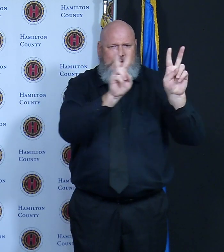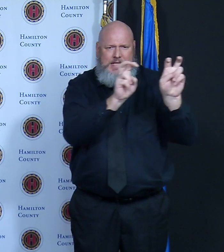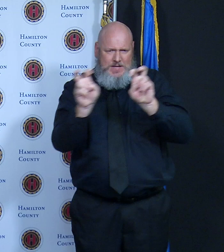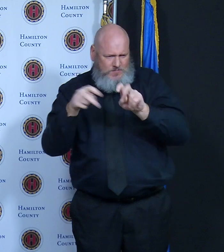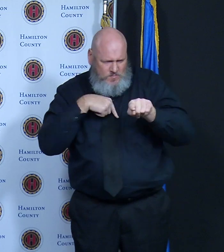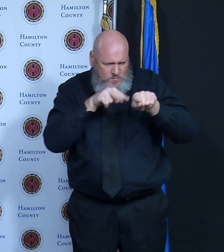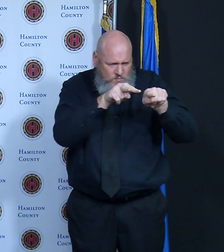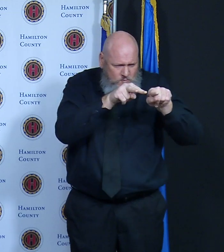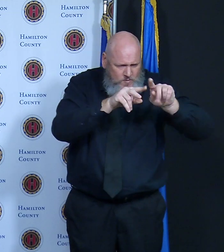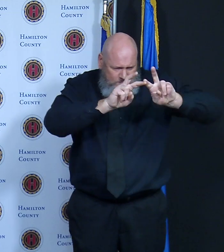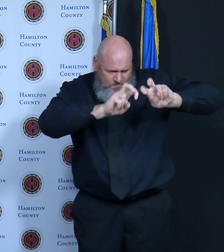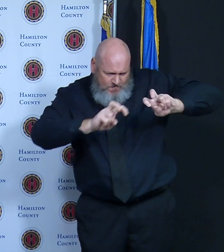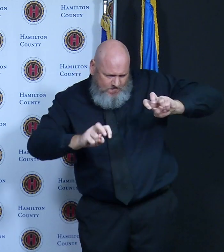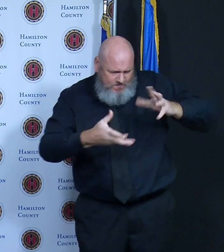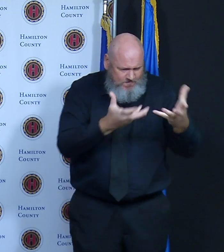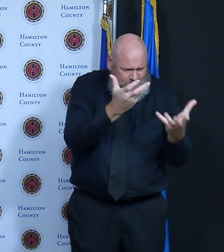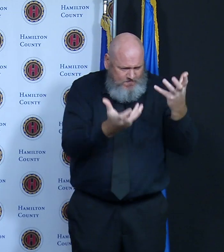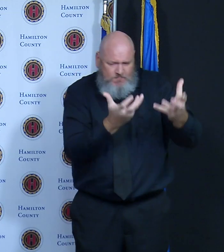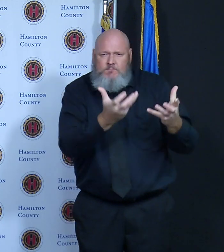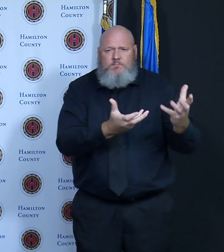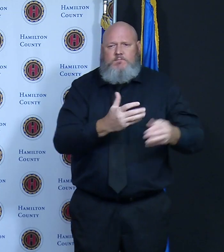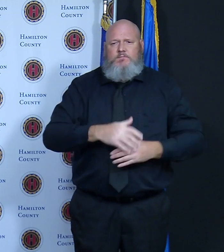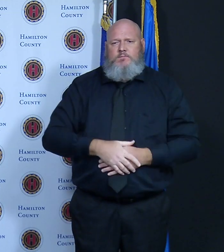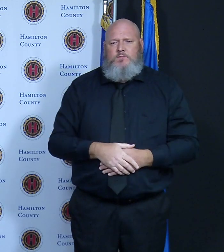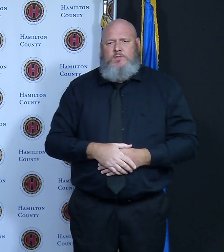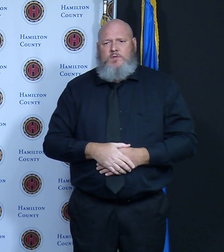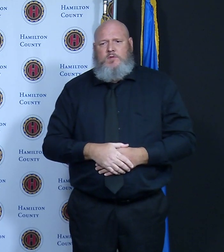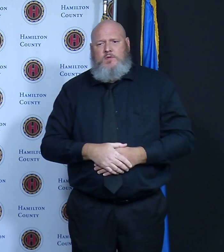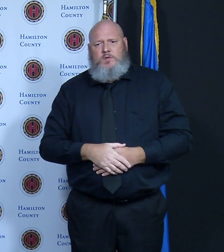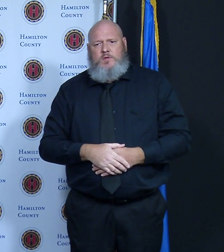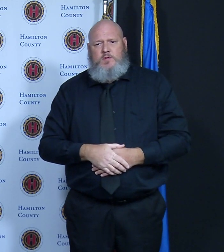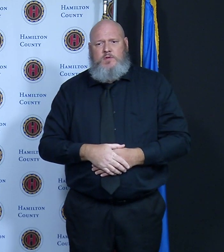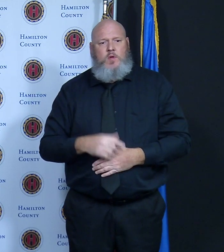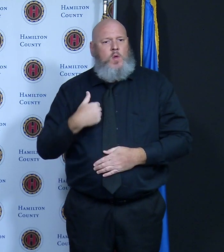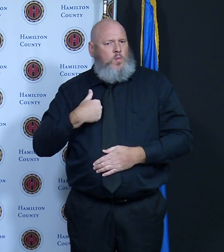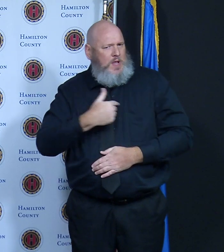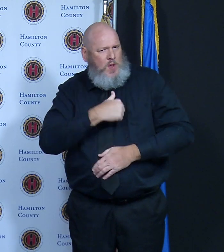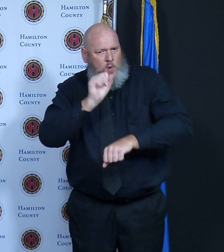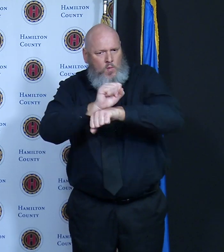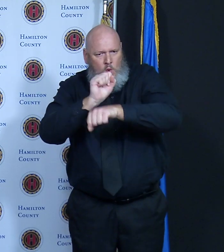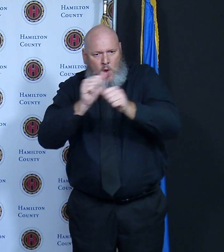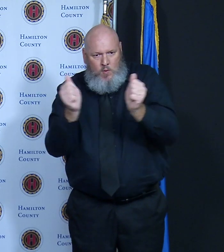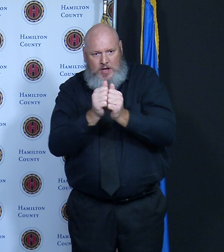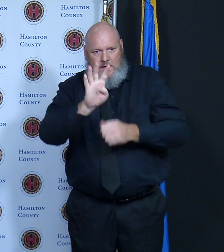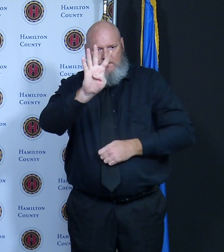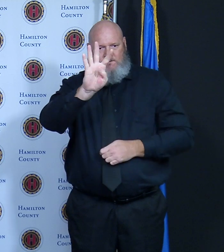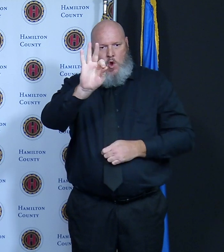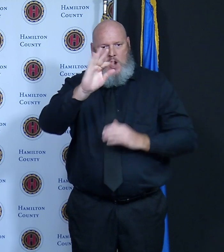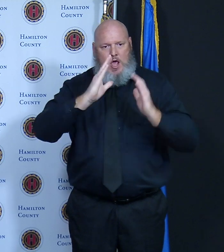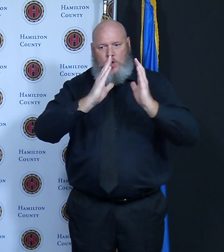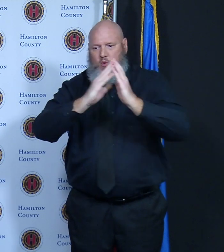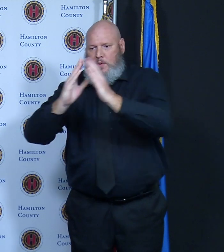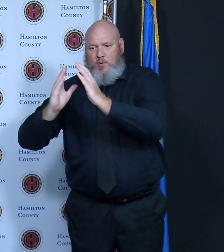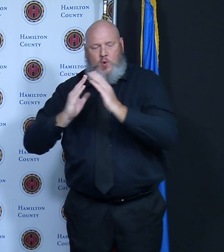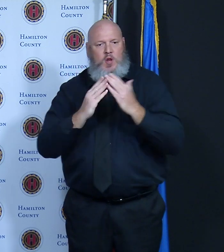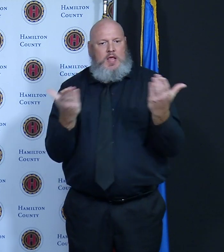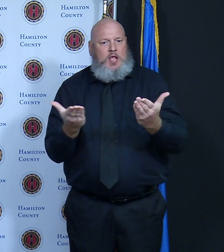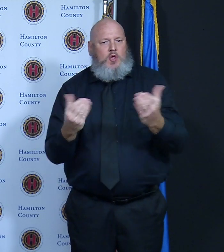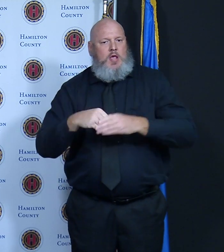mentioned we work with all 49 communities in Hamilton County we're working with all Hamilton County elected and appointed officials we're working